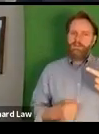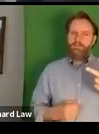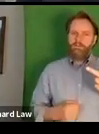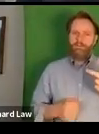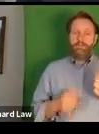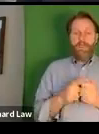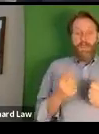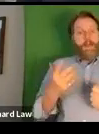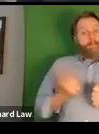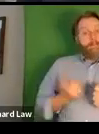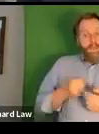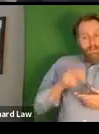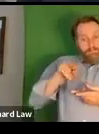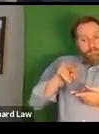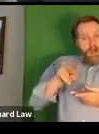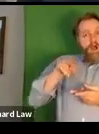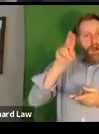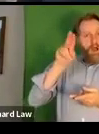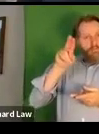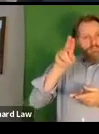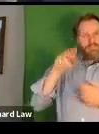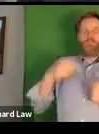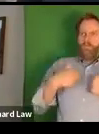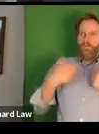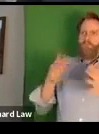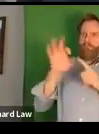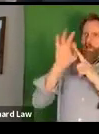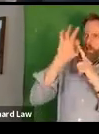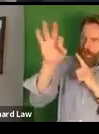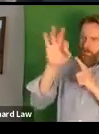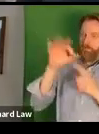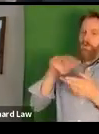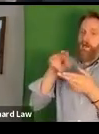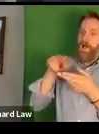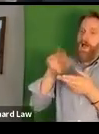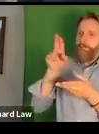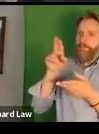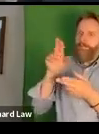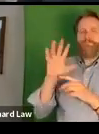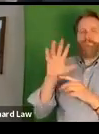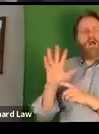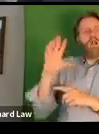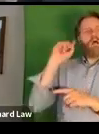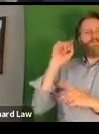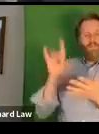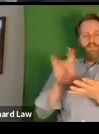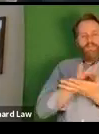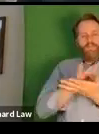has gone in and it went in on Thursday and we hope to be in talks with the